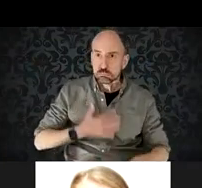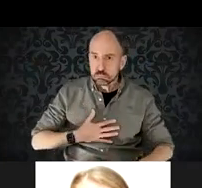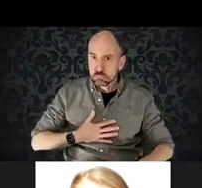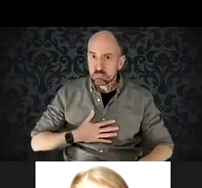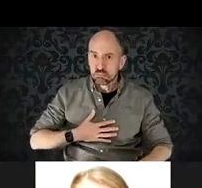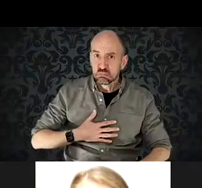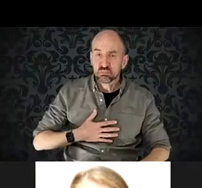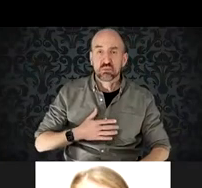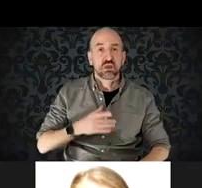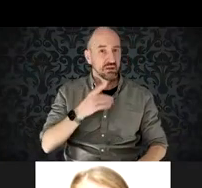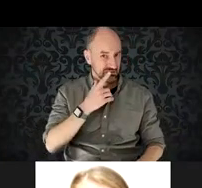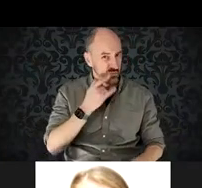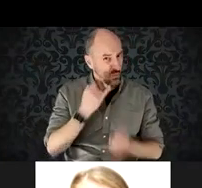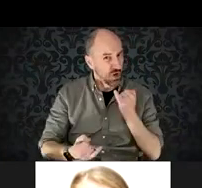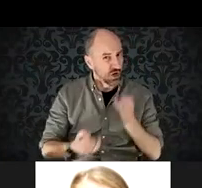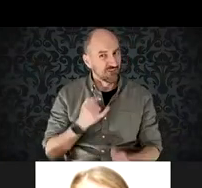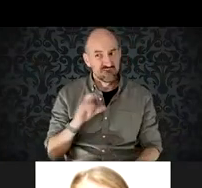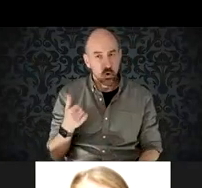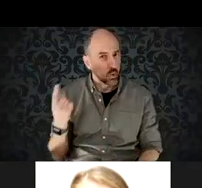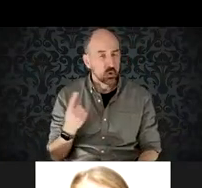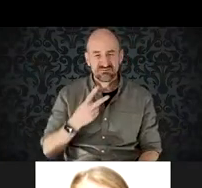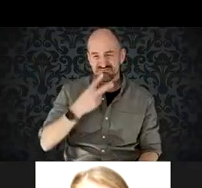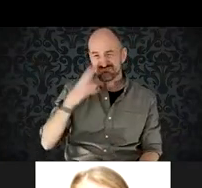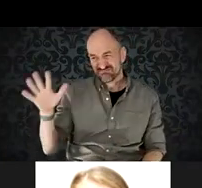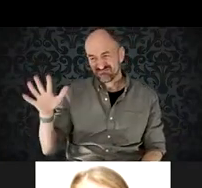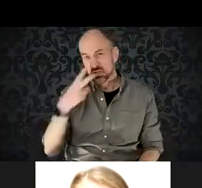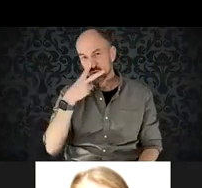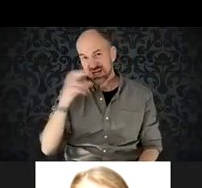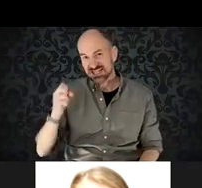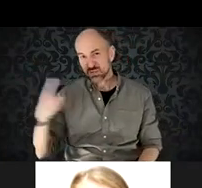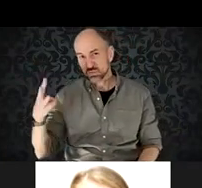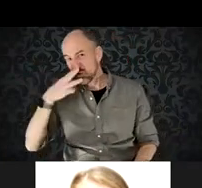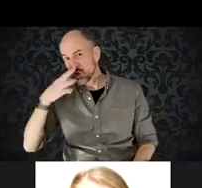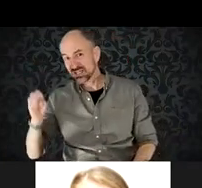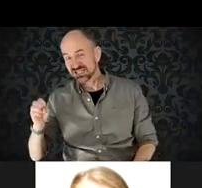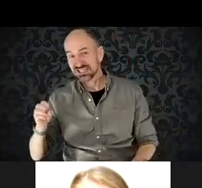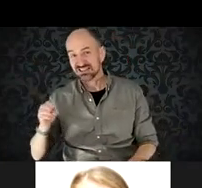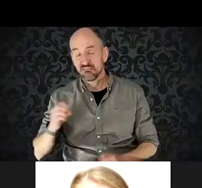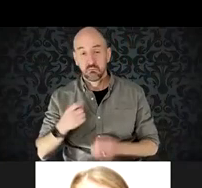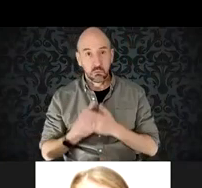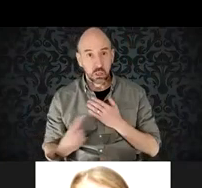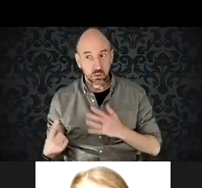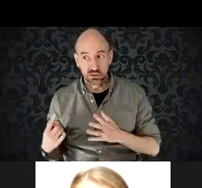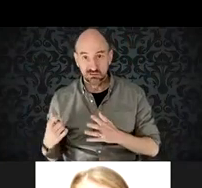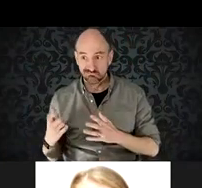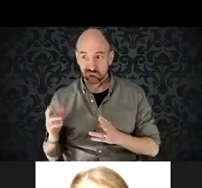solace, quiet reflection, or it can be a great place and the social place and a fun place to be. Loneliness is not just